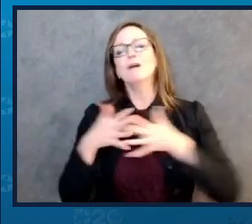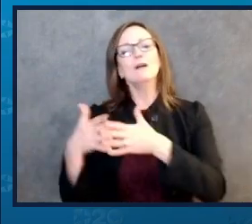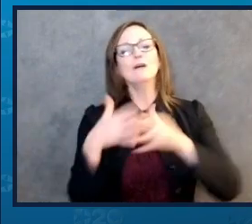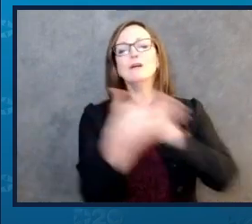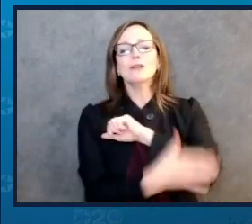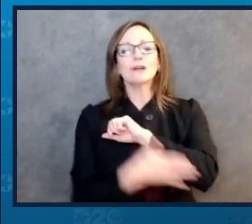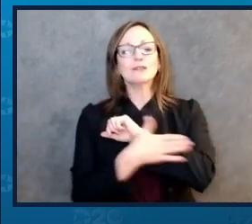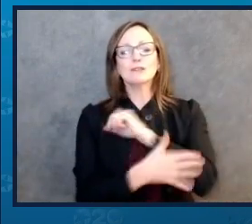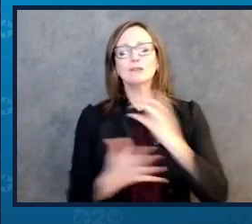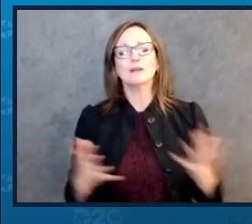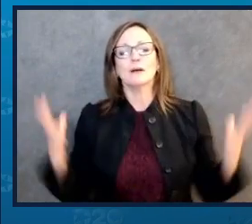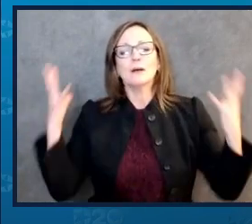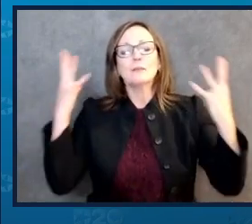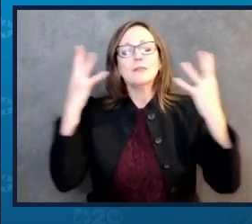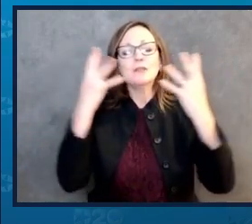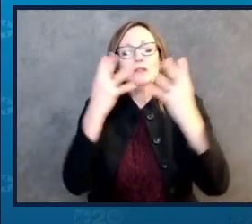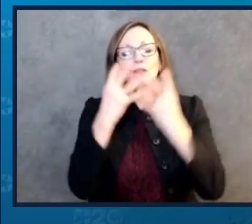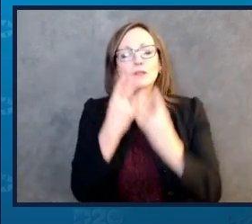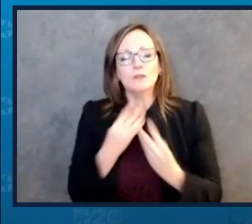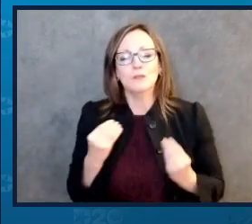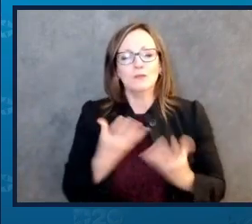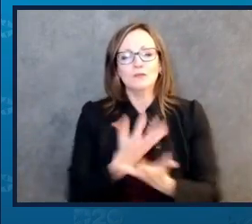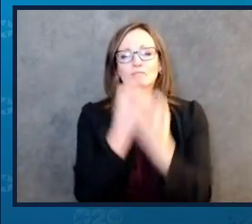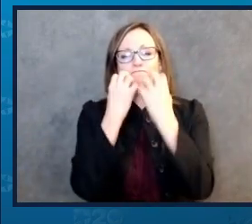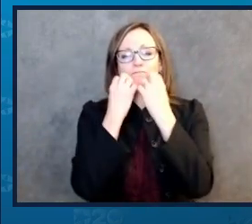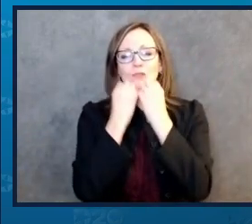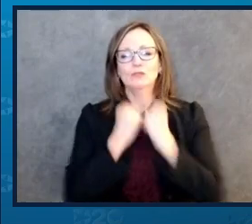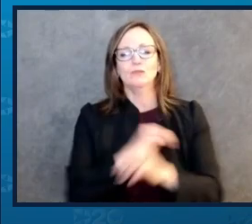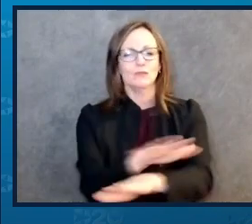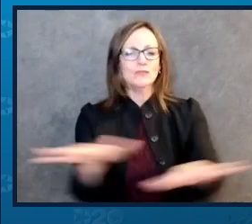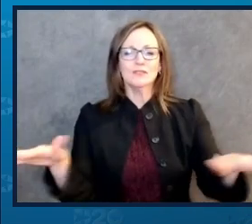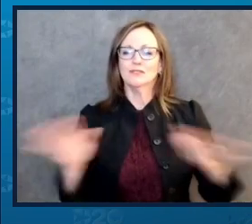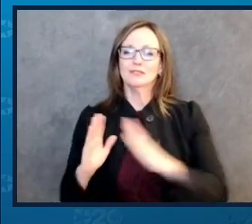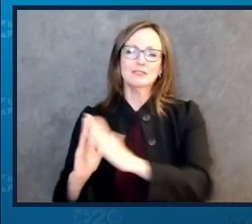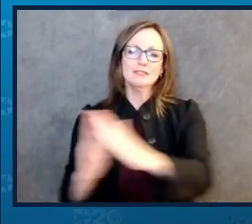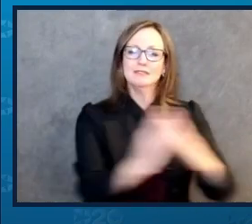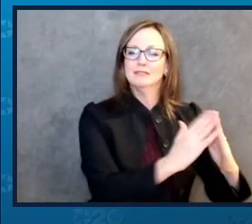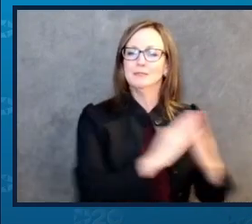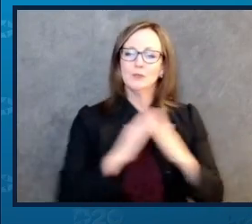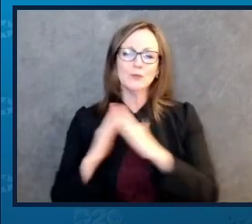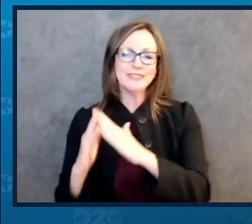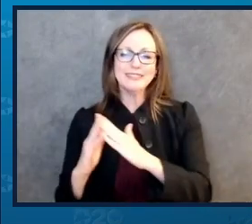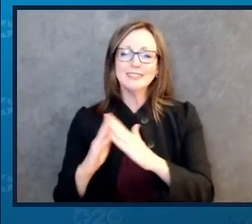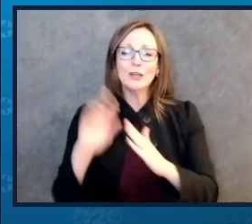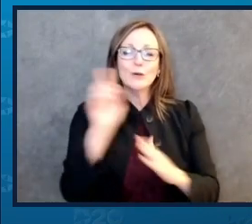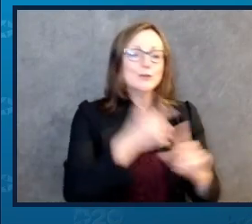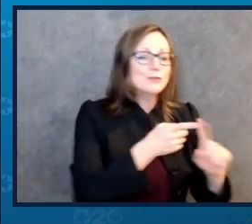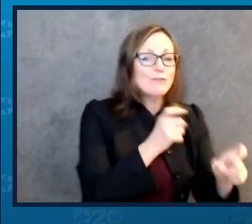ALL ARE HE'LL WELCOME, NO MATTER WHAT WE LOOK LIKE, NO MATTER WHERE WE COME FROM OR WHO WE